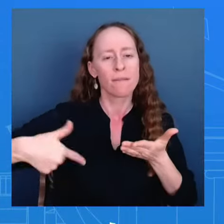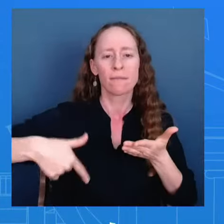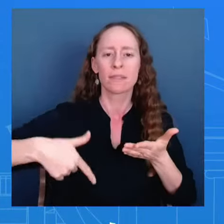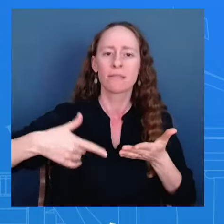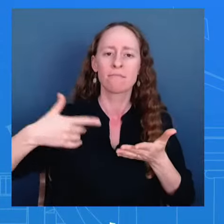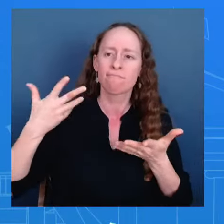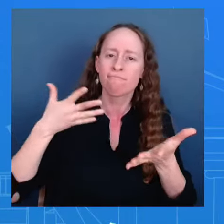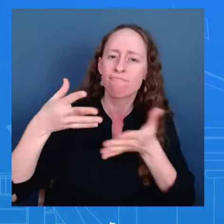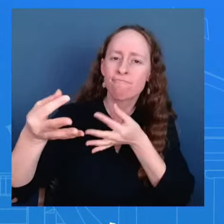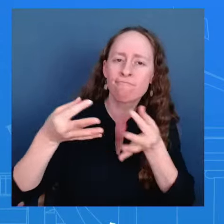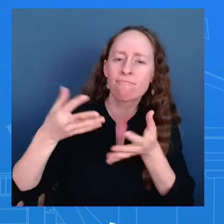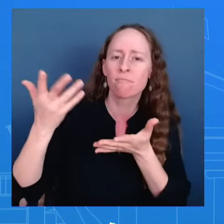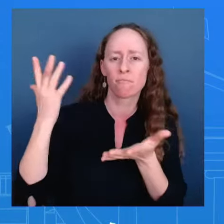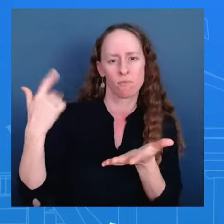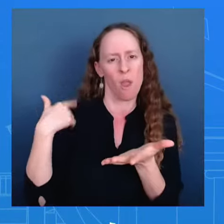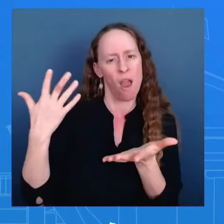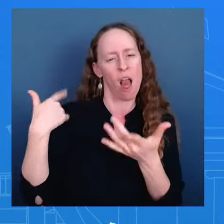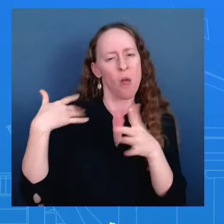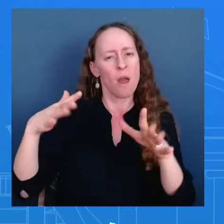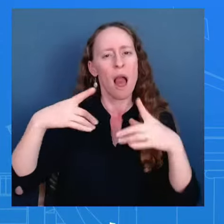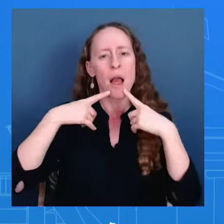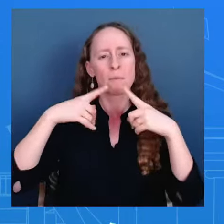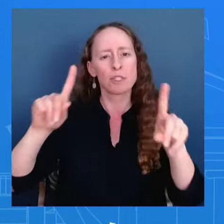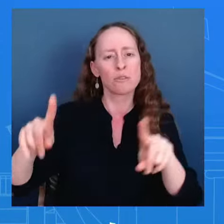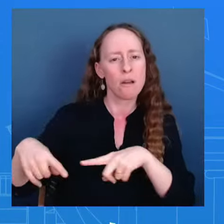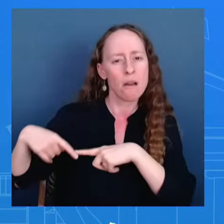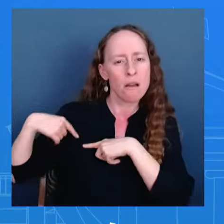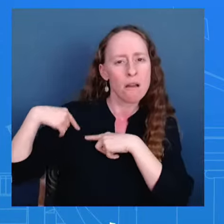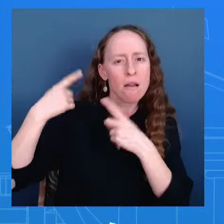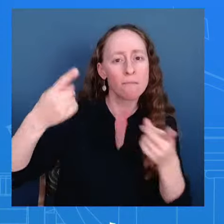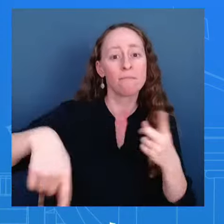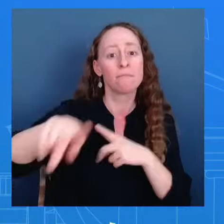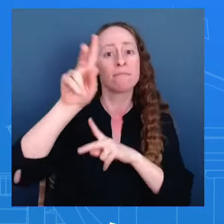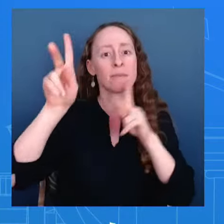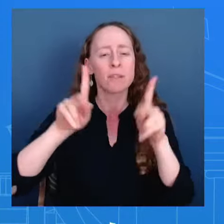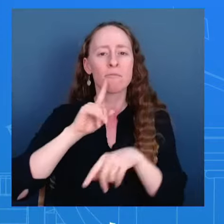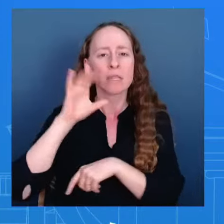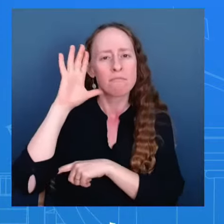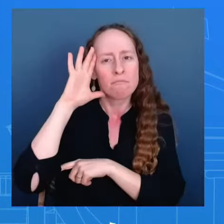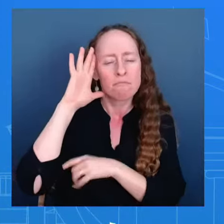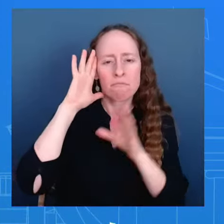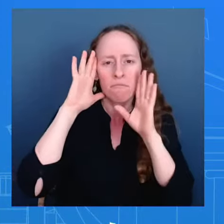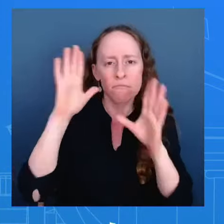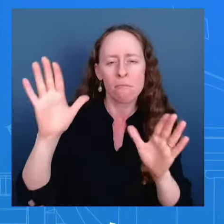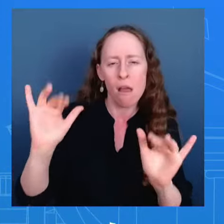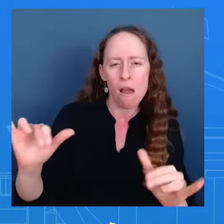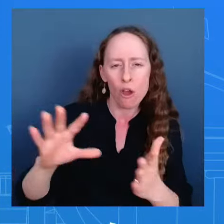or hear how they're feeling about the economy, how they're feeling about their healthcare. It matters. It resonates.